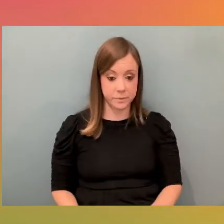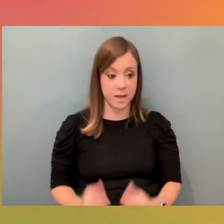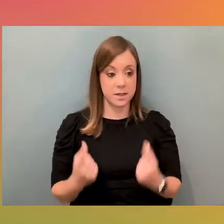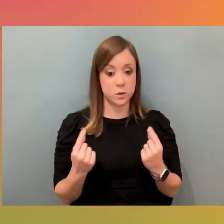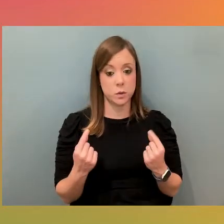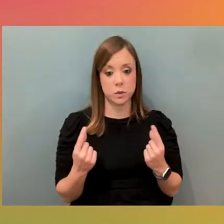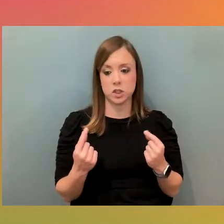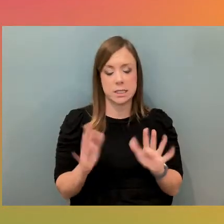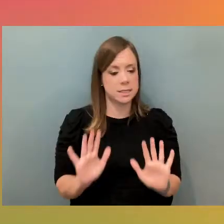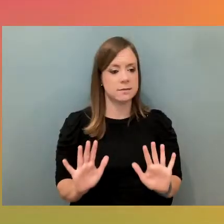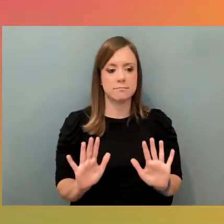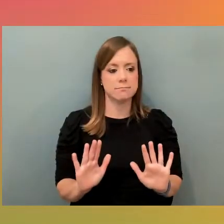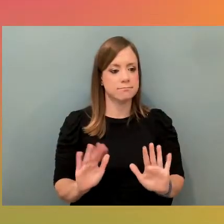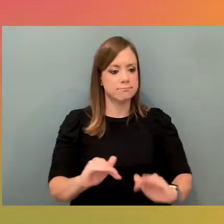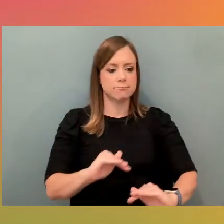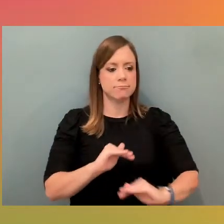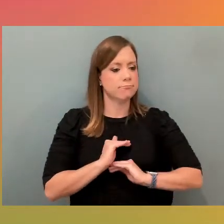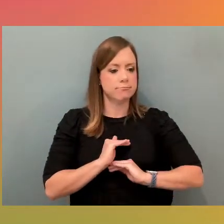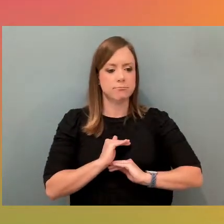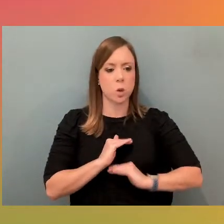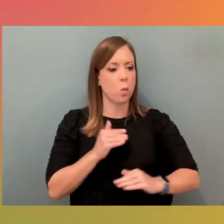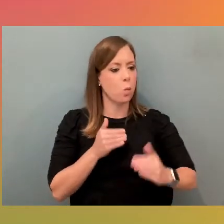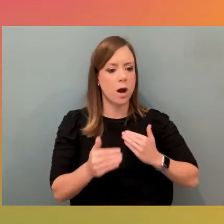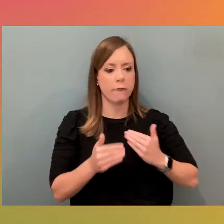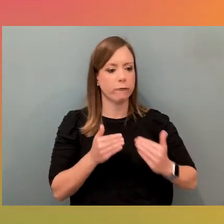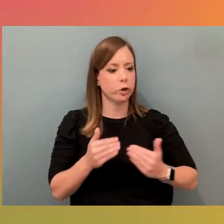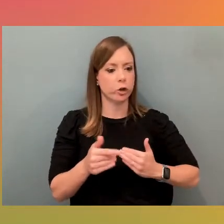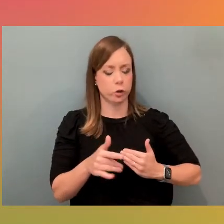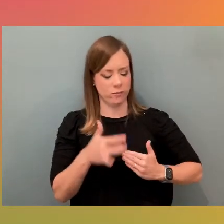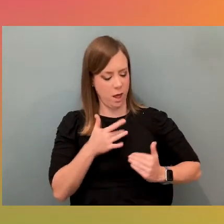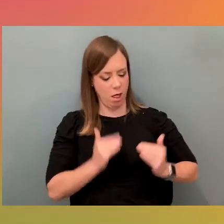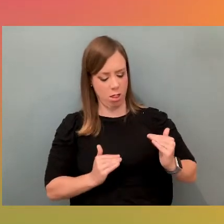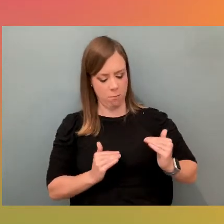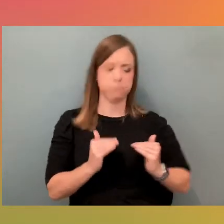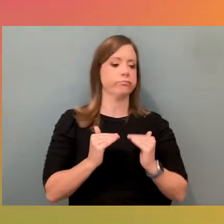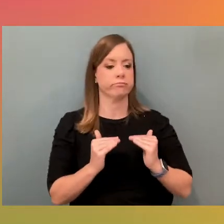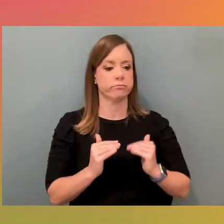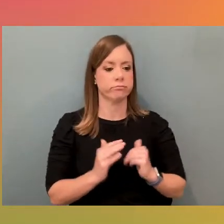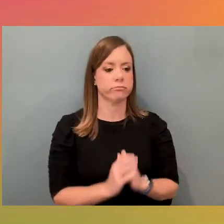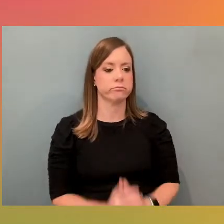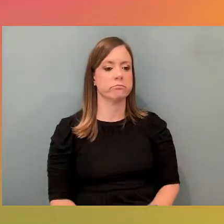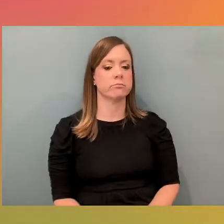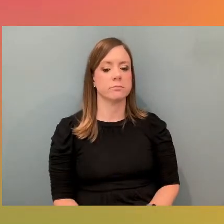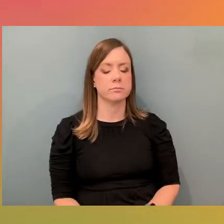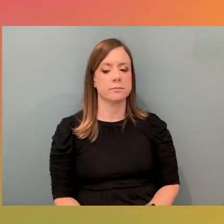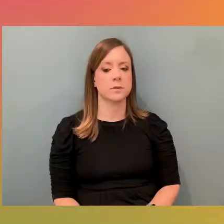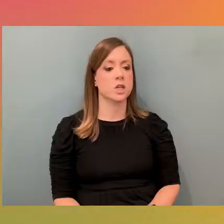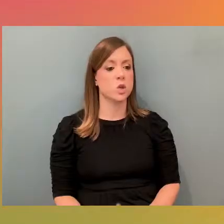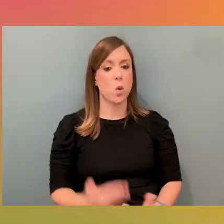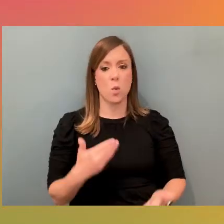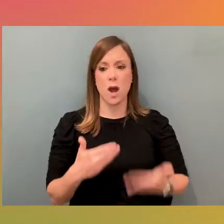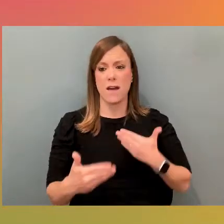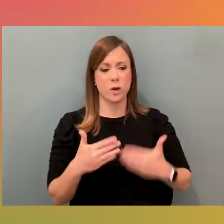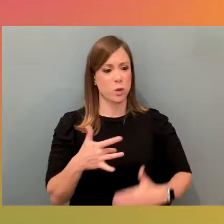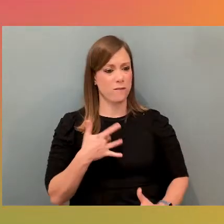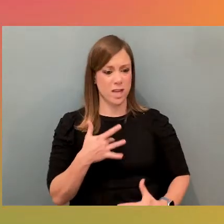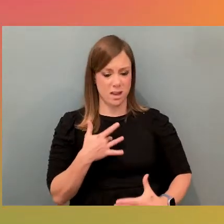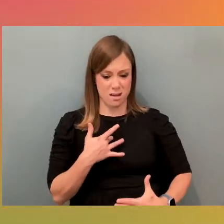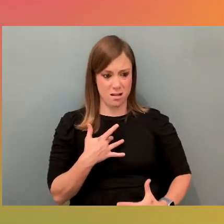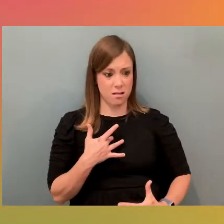A LITTLE MORE. AND YOU'RE DOING YOUR BEST HERE